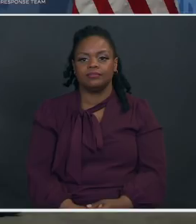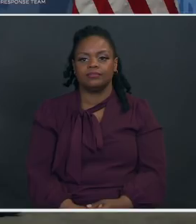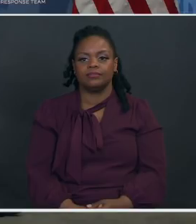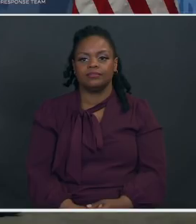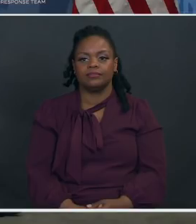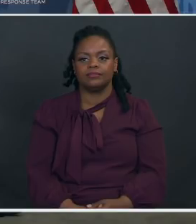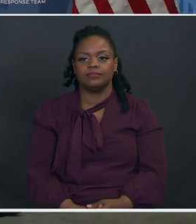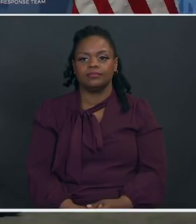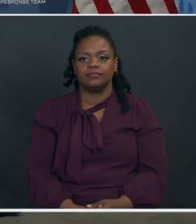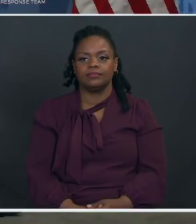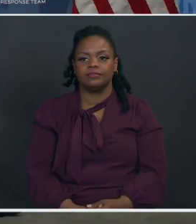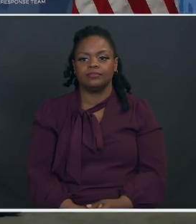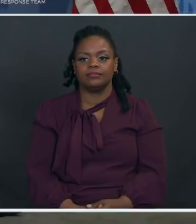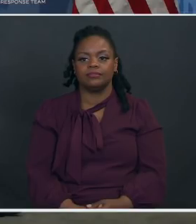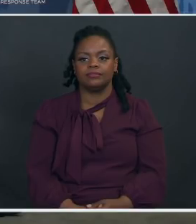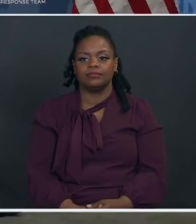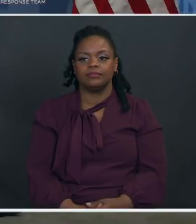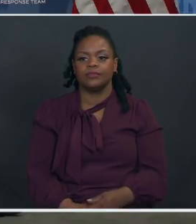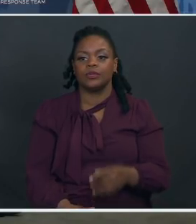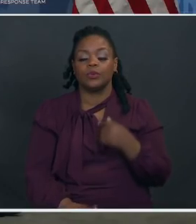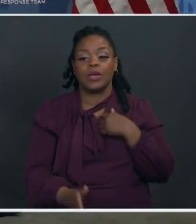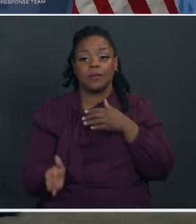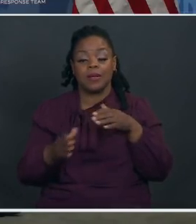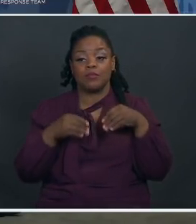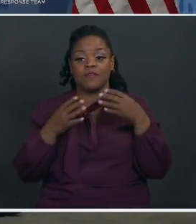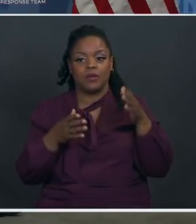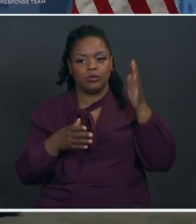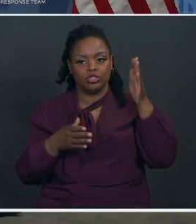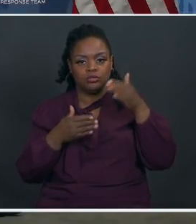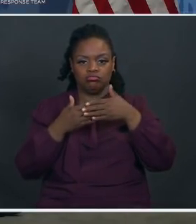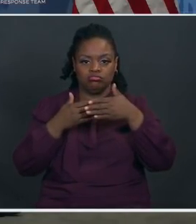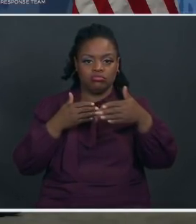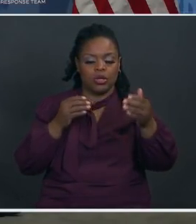We plan on doing these on a regular basis, and the next briefing will be on Friday.